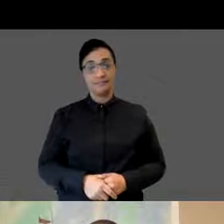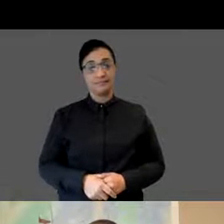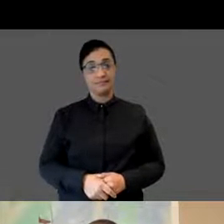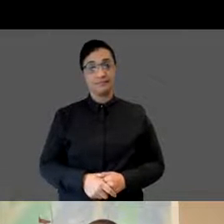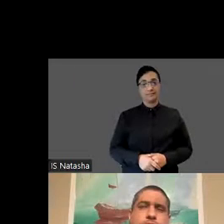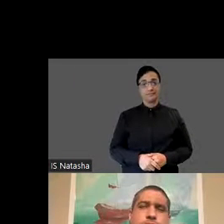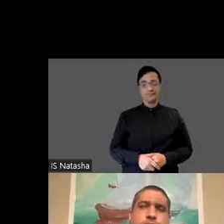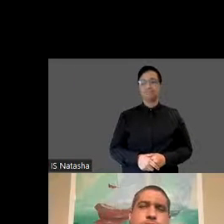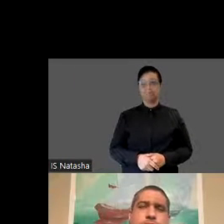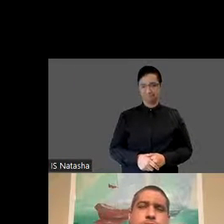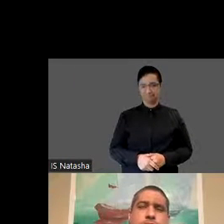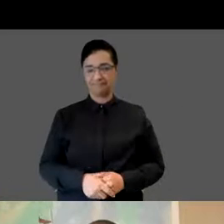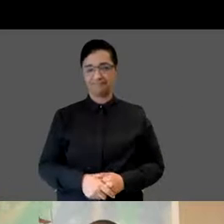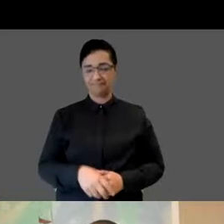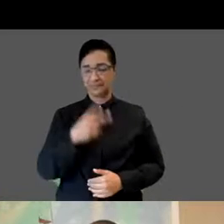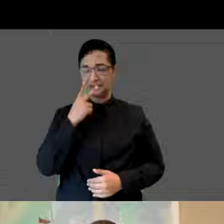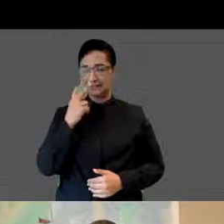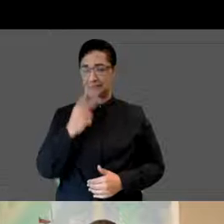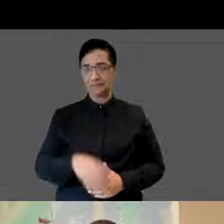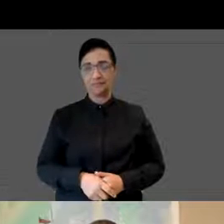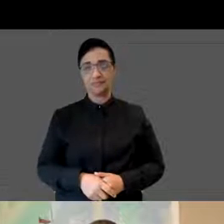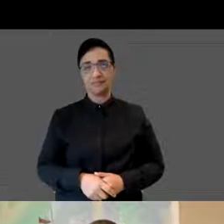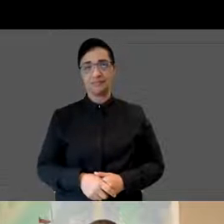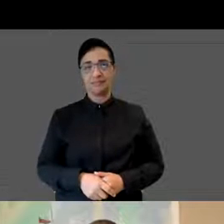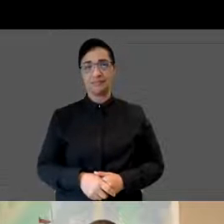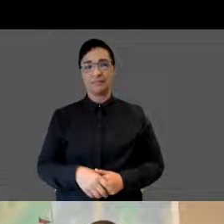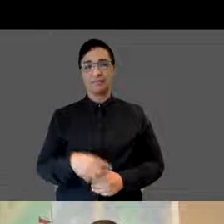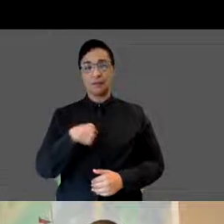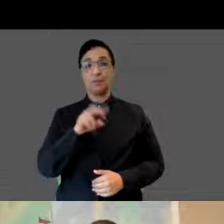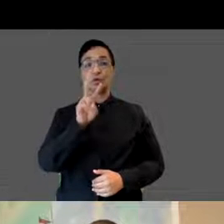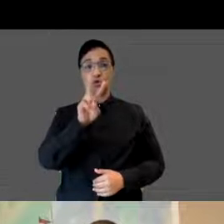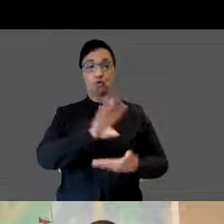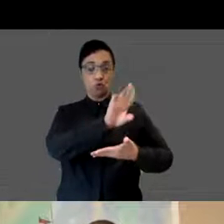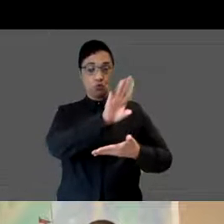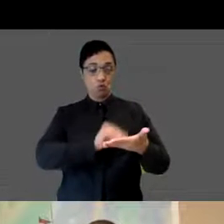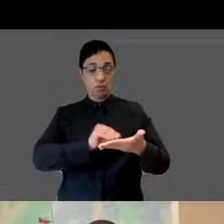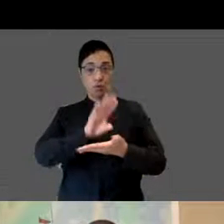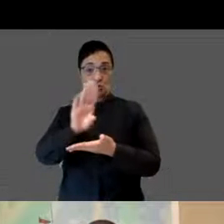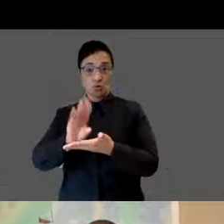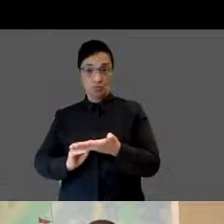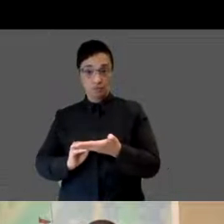I will talk about two of the reports that originated from this consultancy,